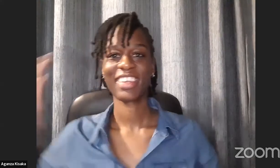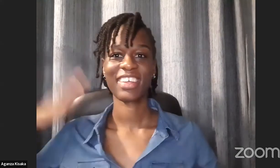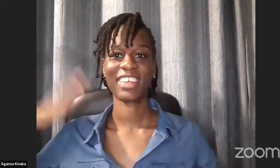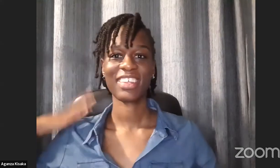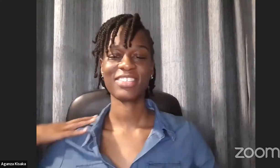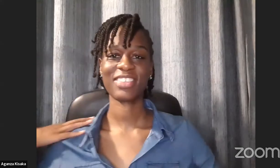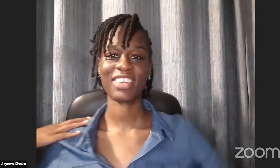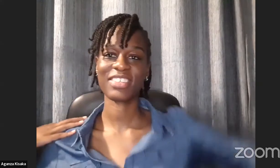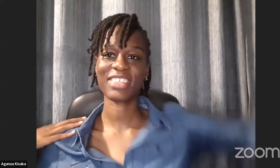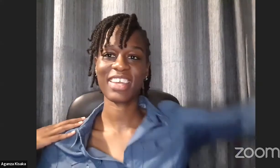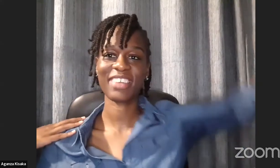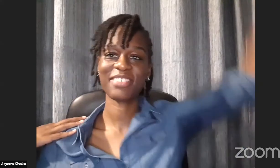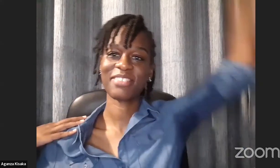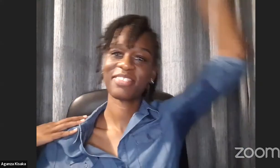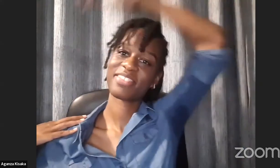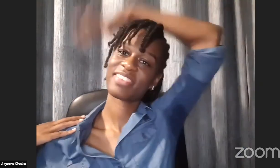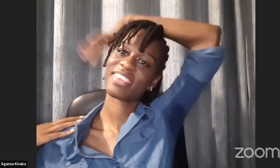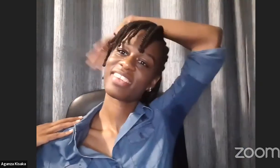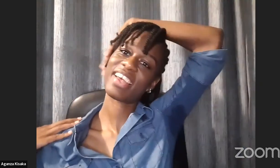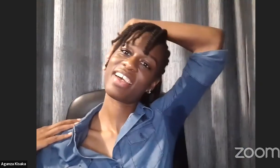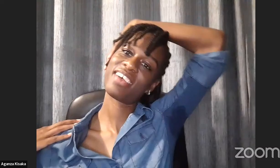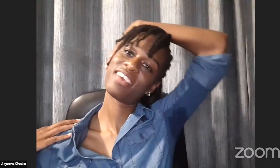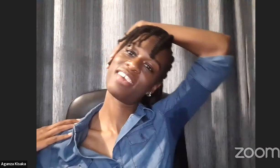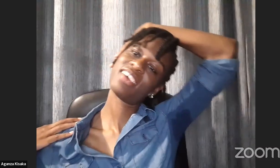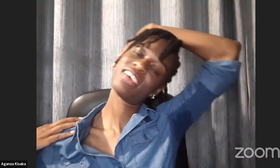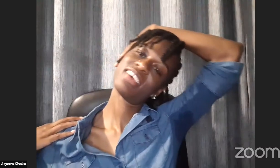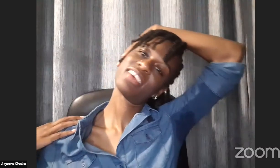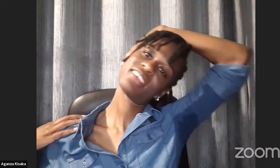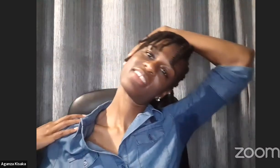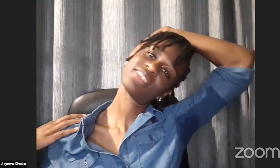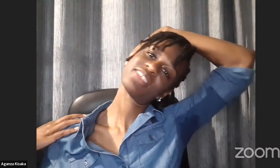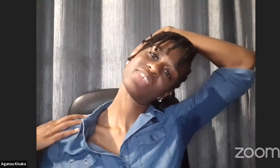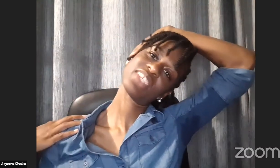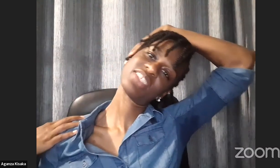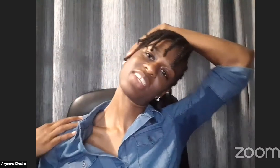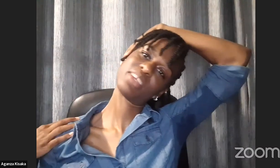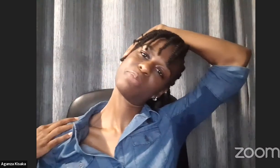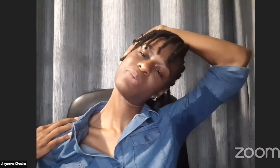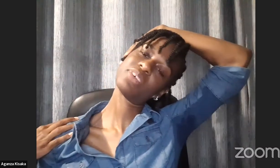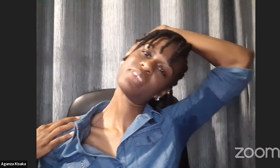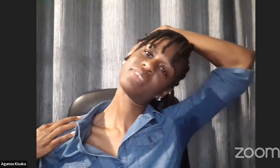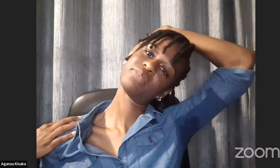Yup. Yeah, let's really gently pull.